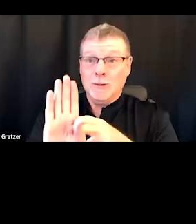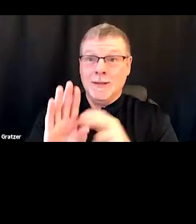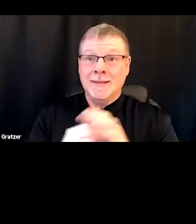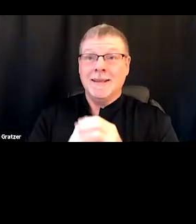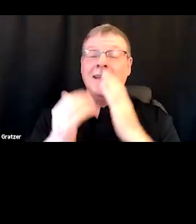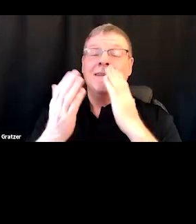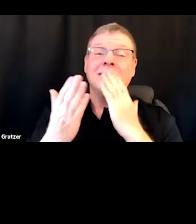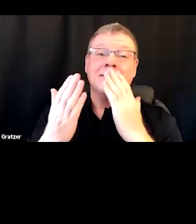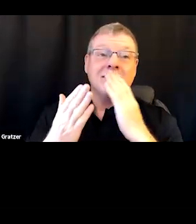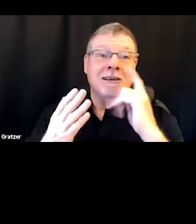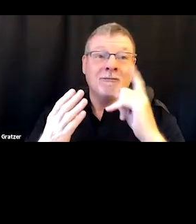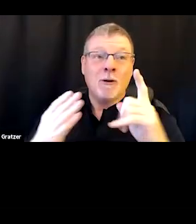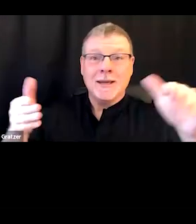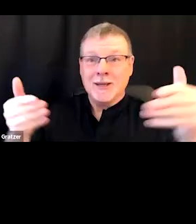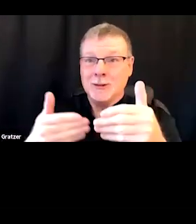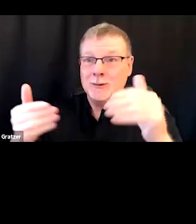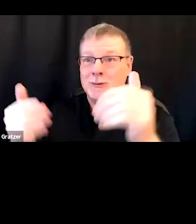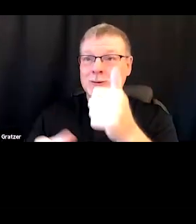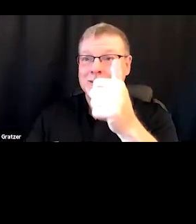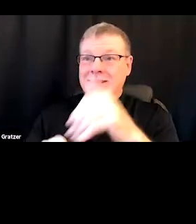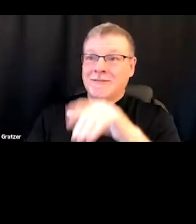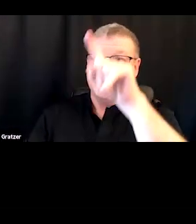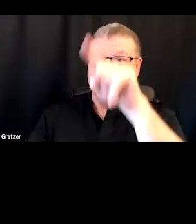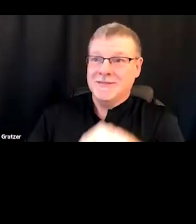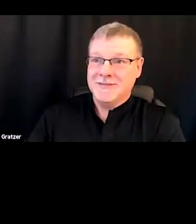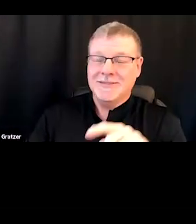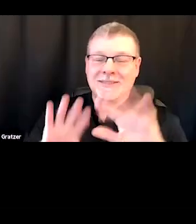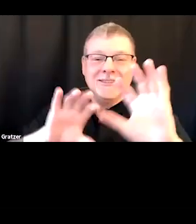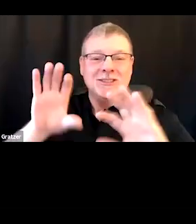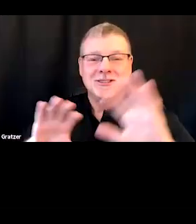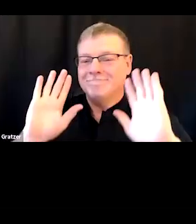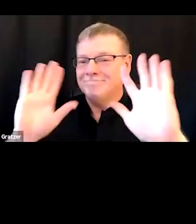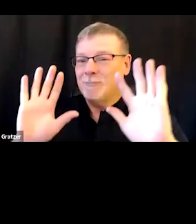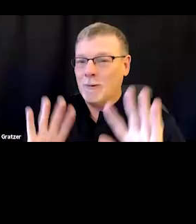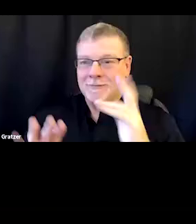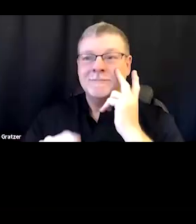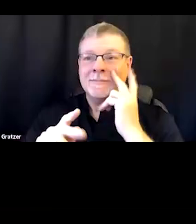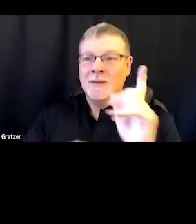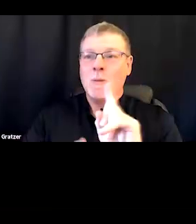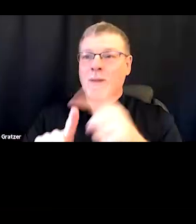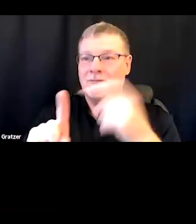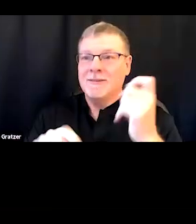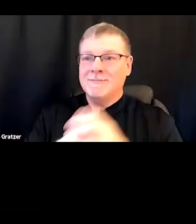Thank you so much for introducing yourselves in the chat. Love to see all of that and to see who is here from where.